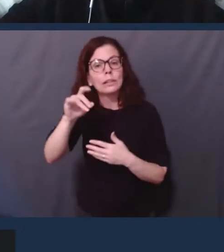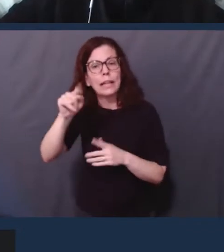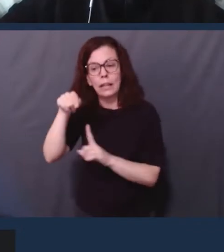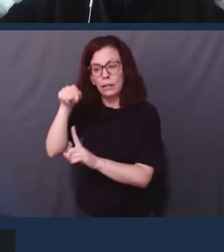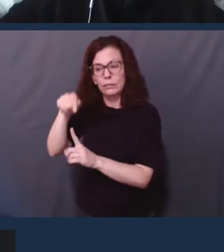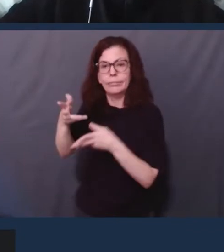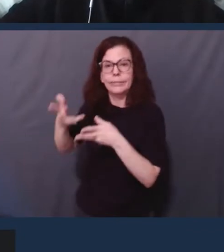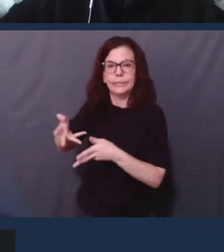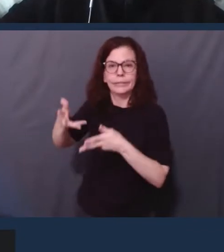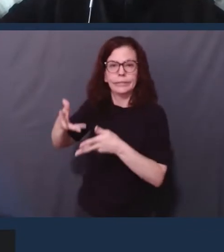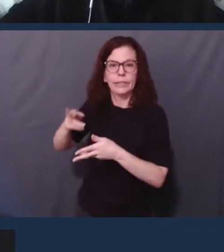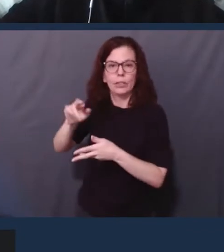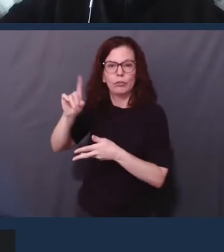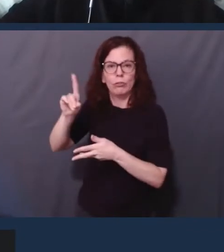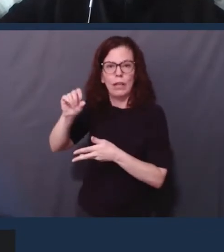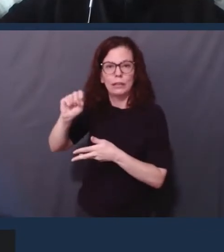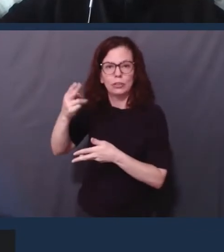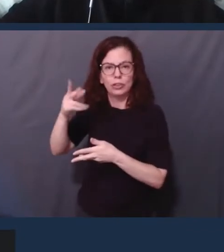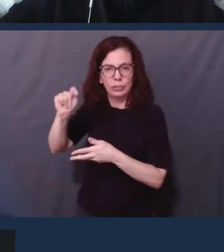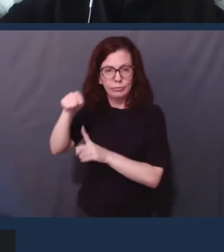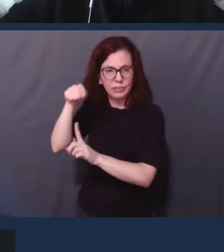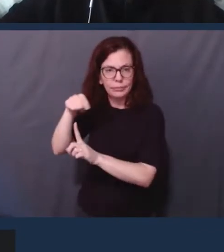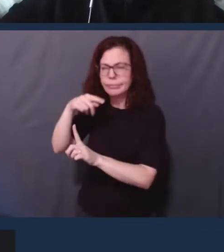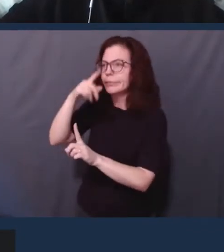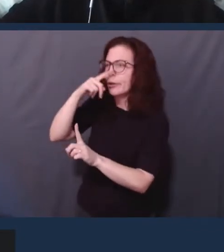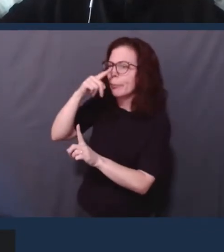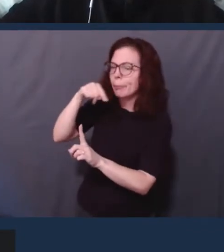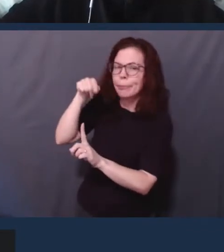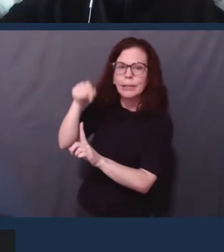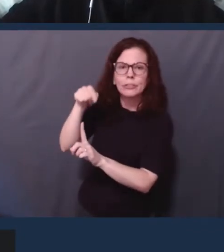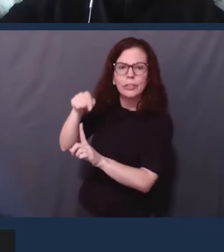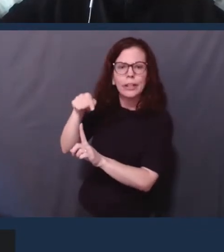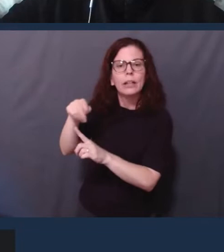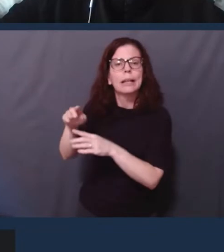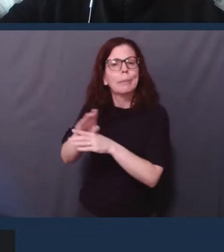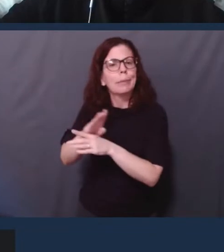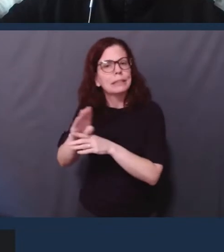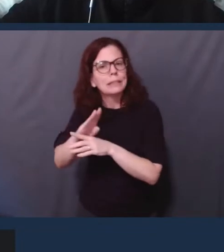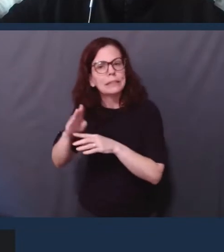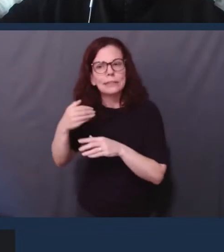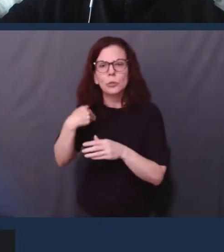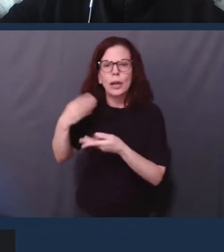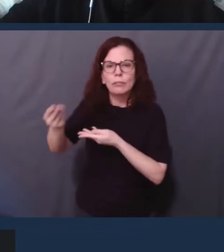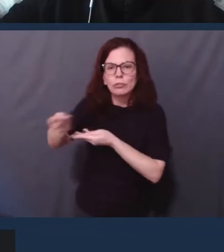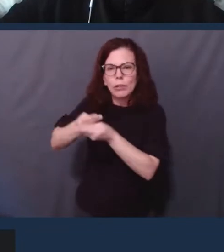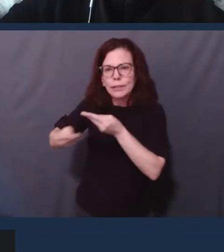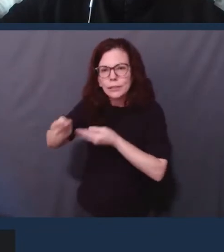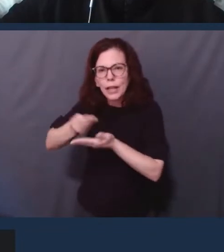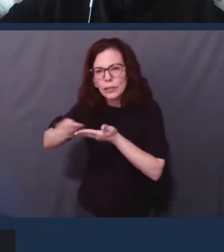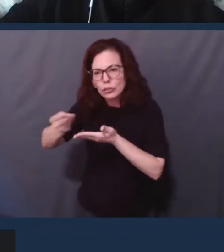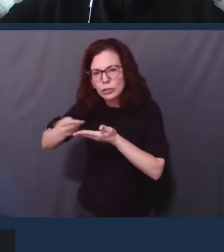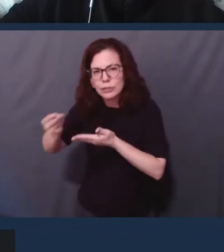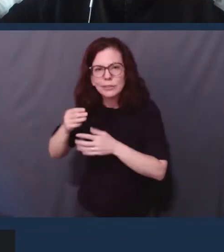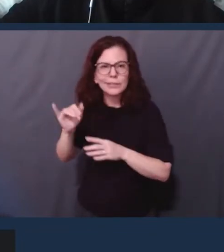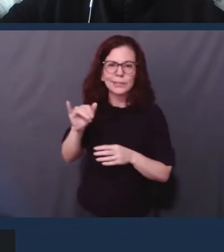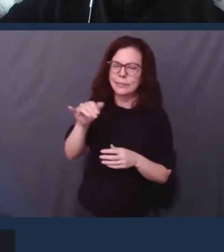Now, imagine, you are doing a business with transactions or even just like Amazon has e-commerce business.